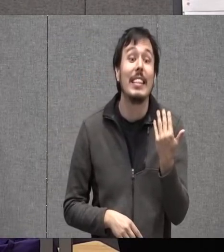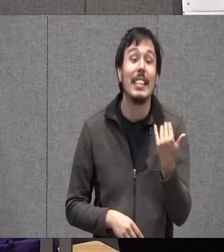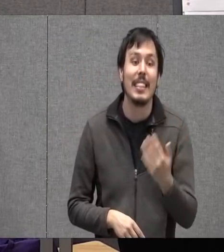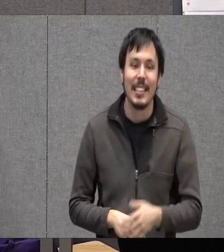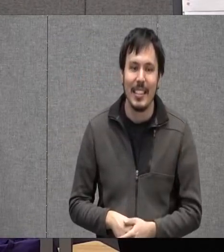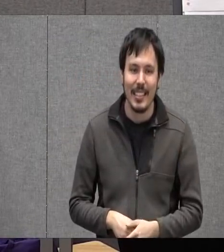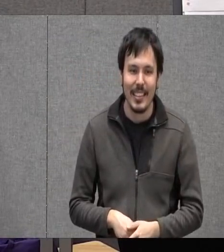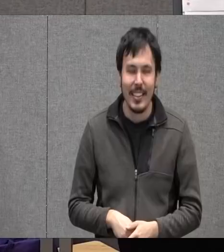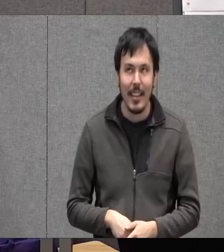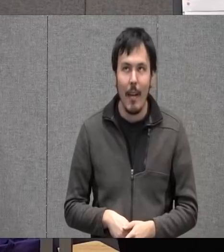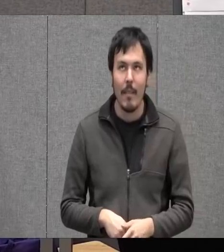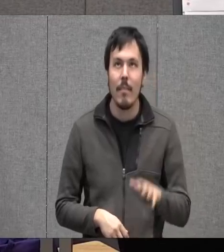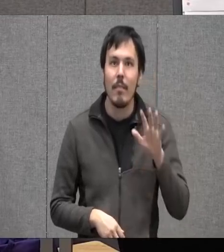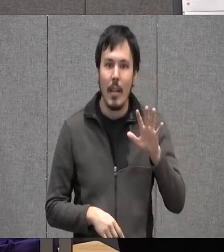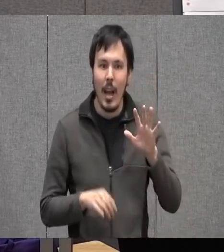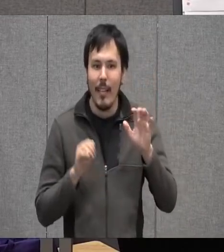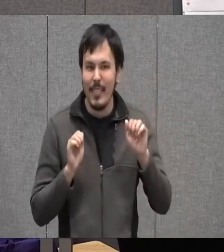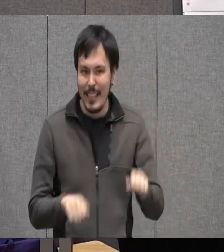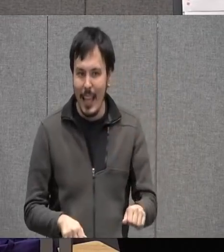Five will go into it, but two won't.